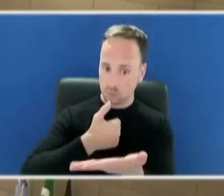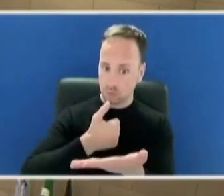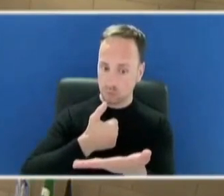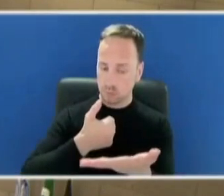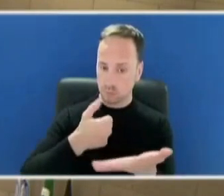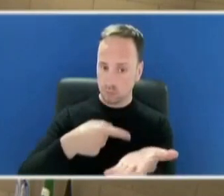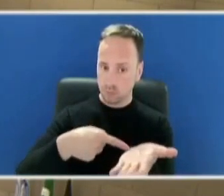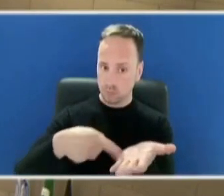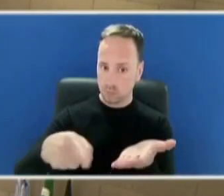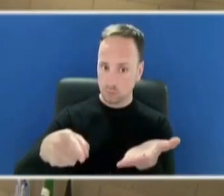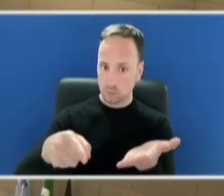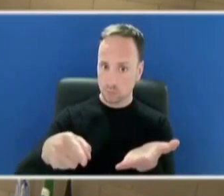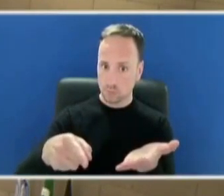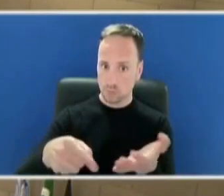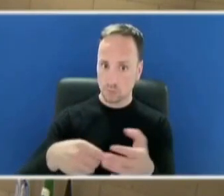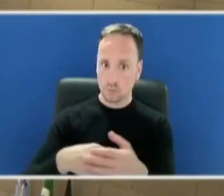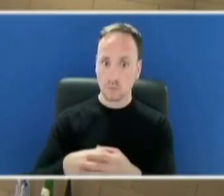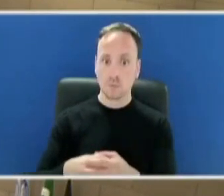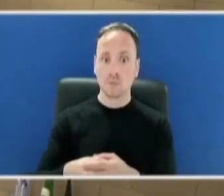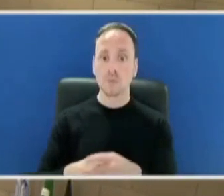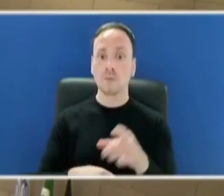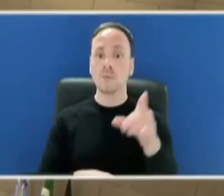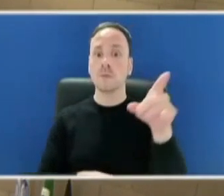oh, I'm sorry, I didn't see your hand, uh, vice chair ranking. Go ahead.